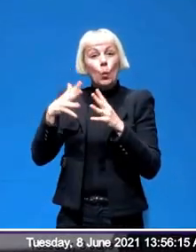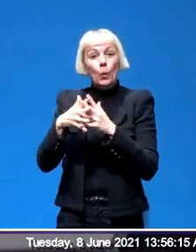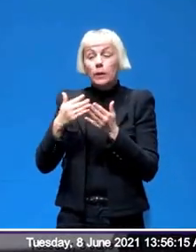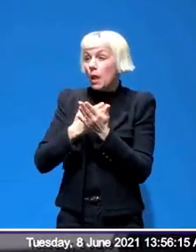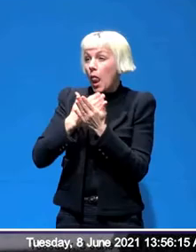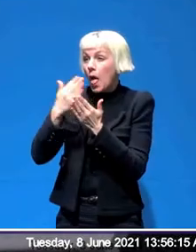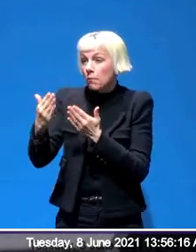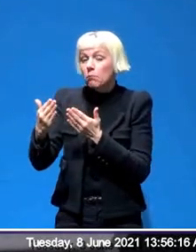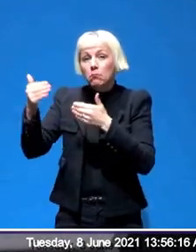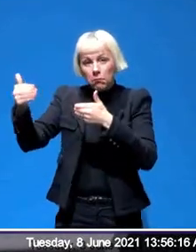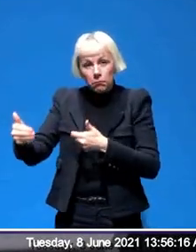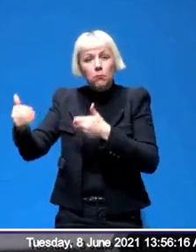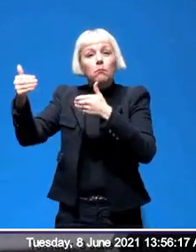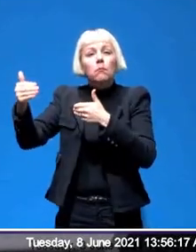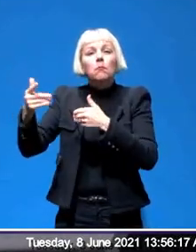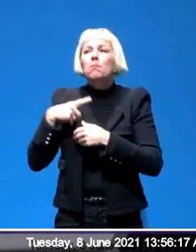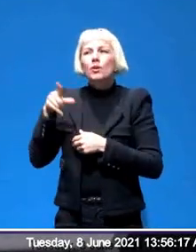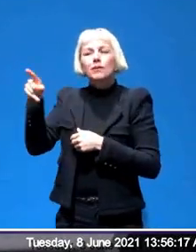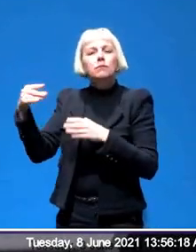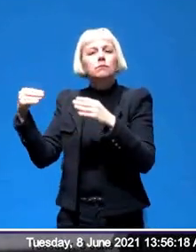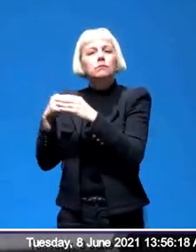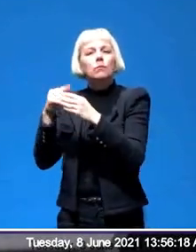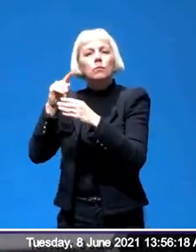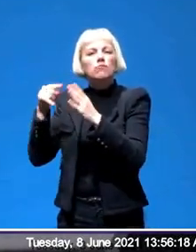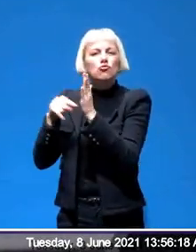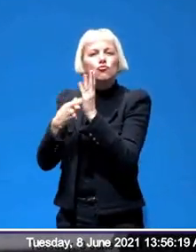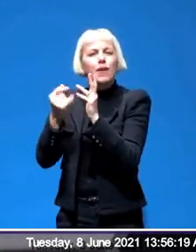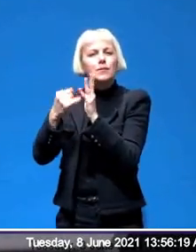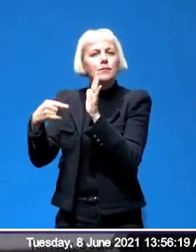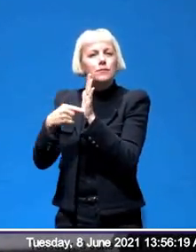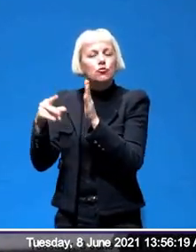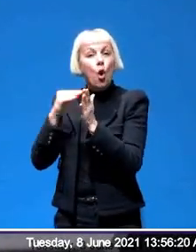Christmas or around the public holidays, if they had to do --- we had a specific